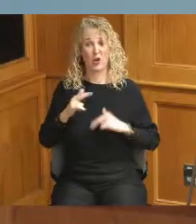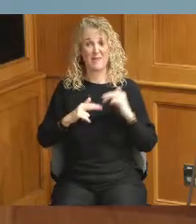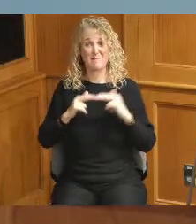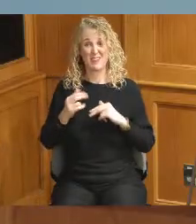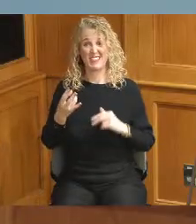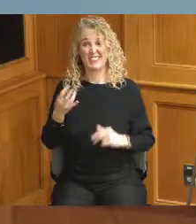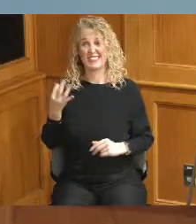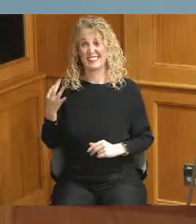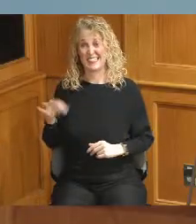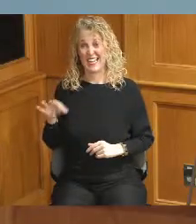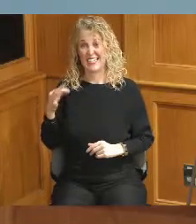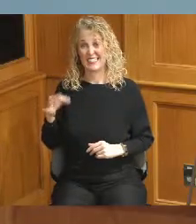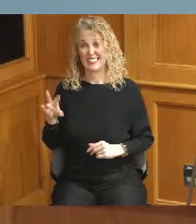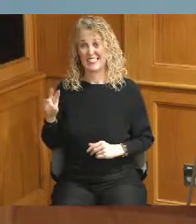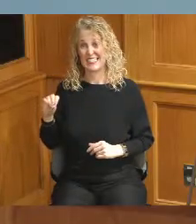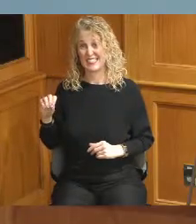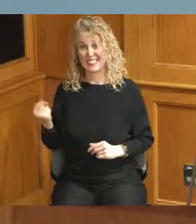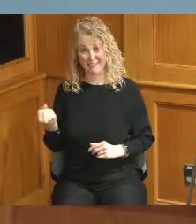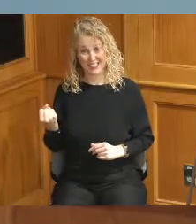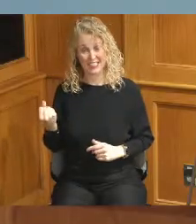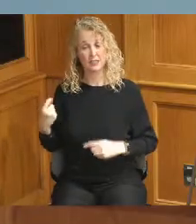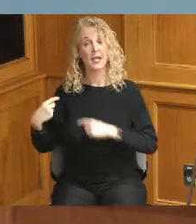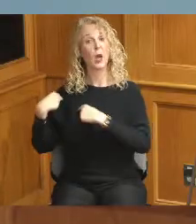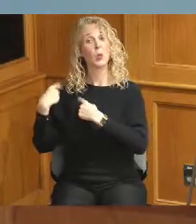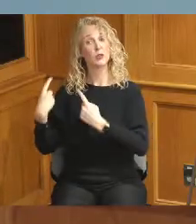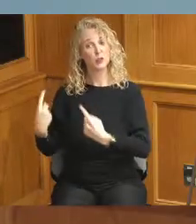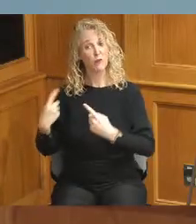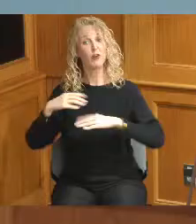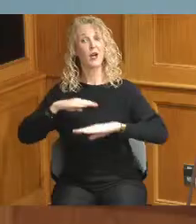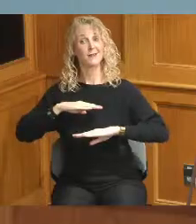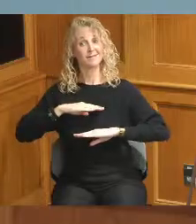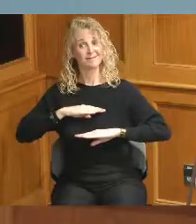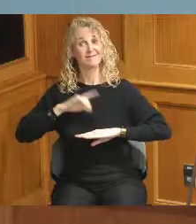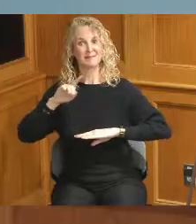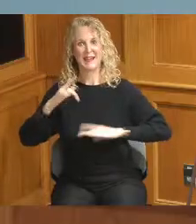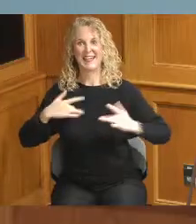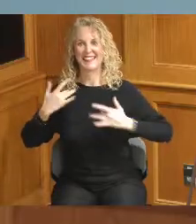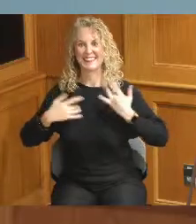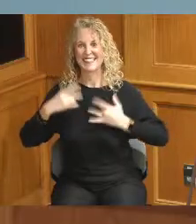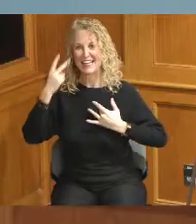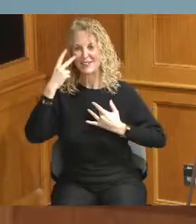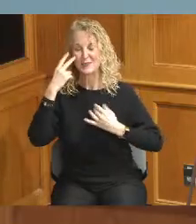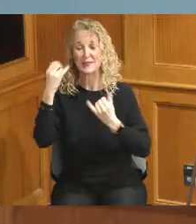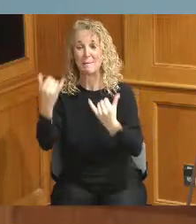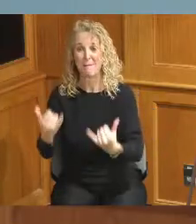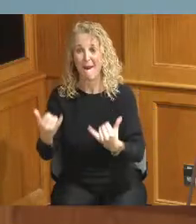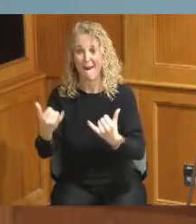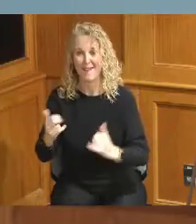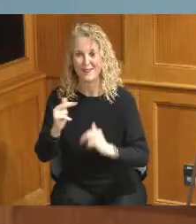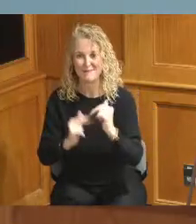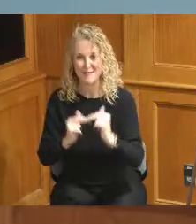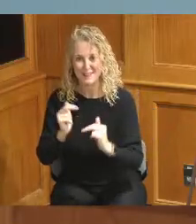served us you know quite well we are very excited to get into this more modern facility the the most